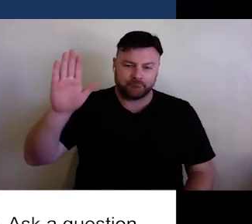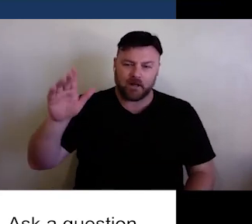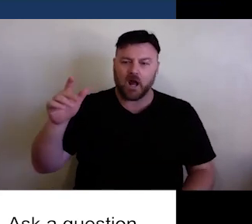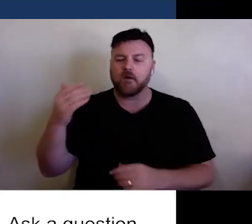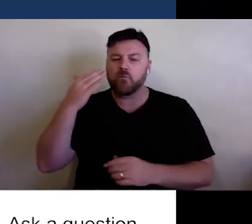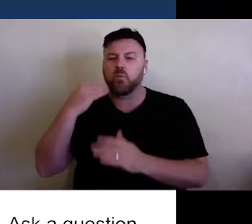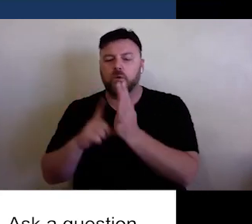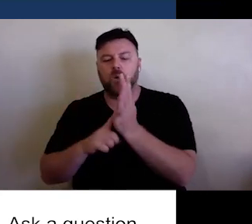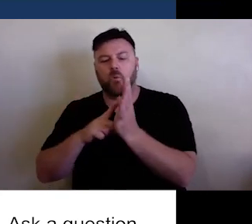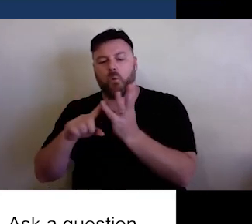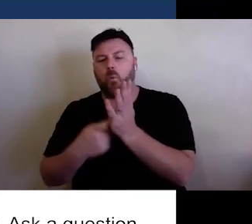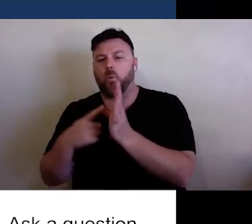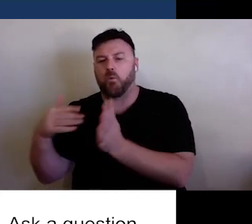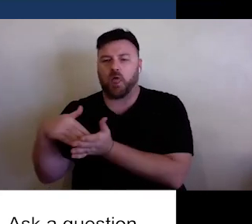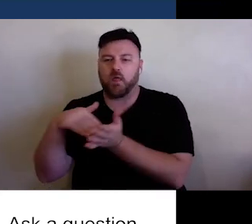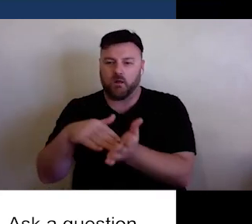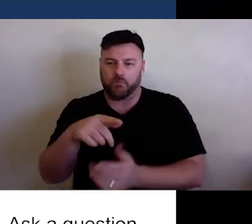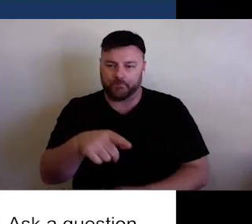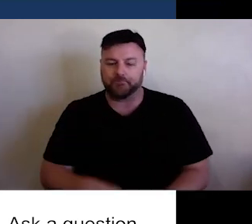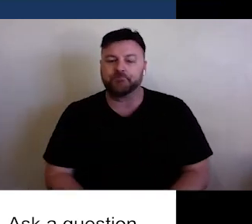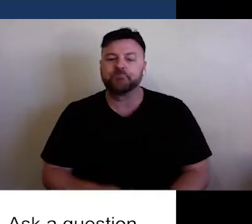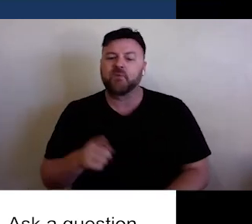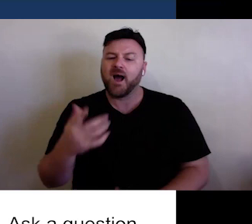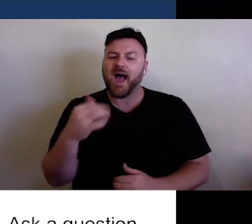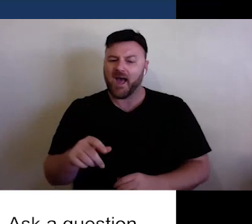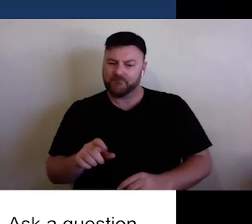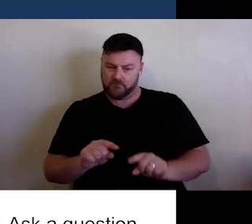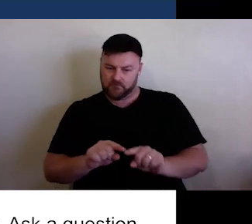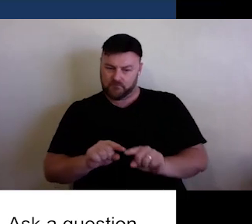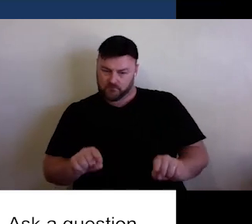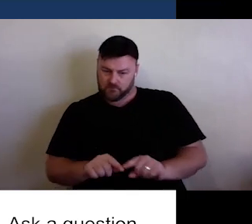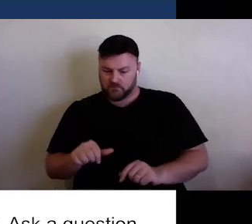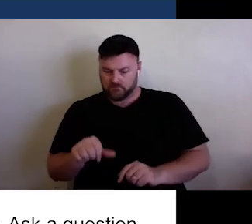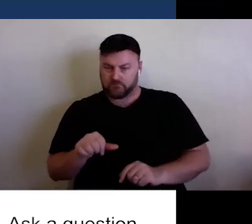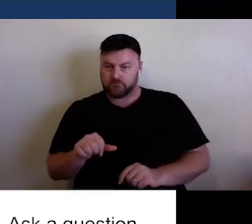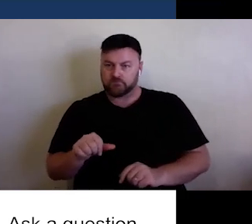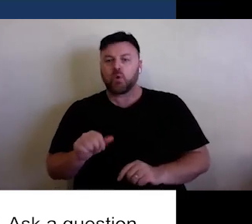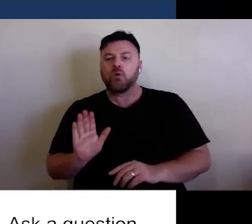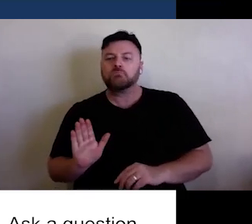which is also at the bottom of the tab on the butm of your screen. If